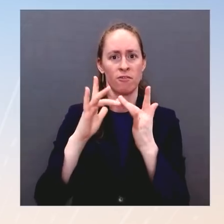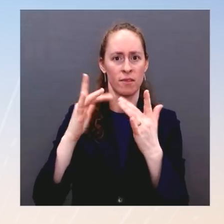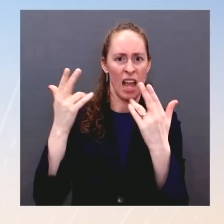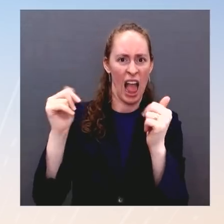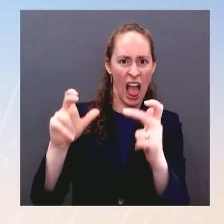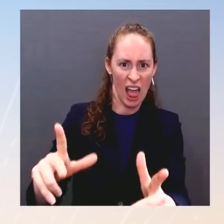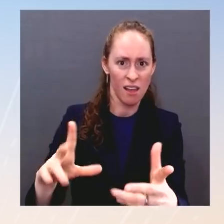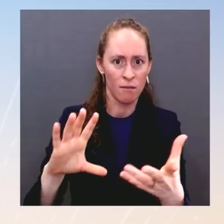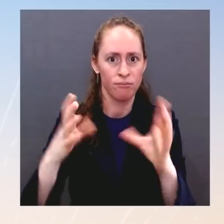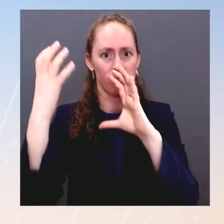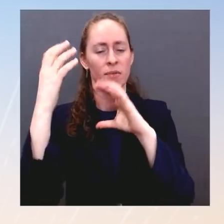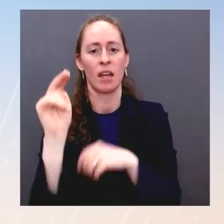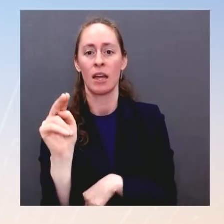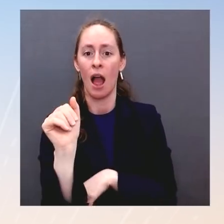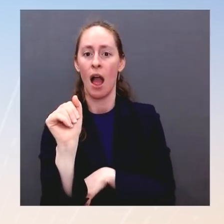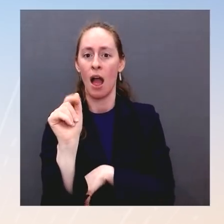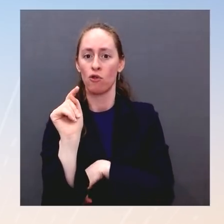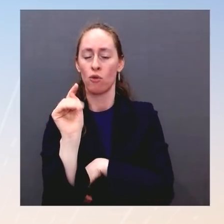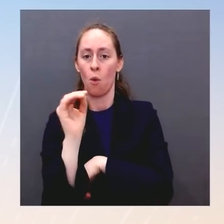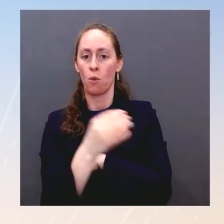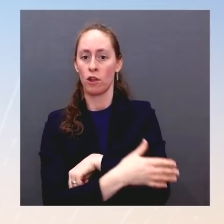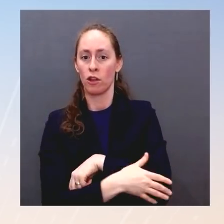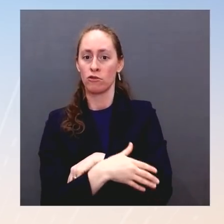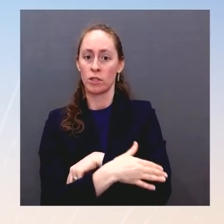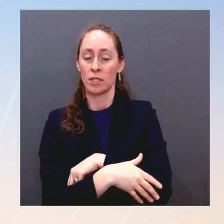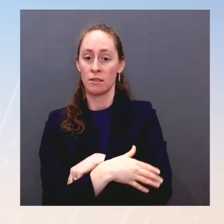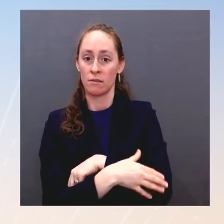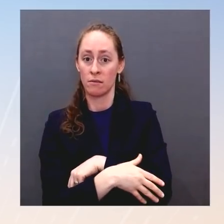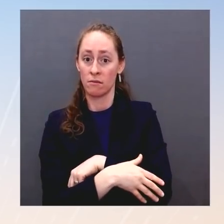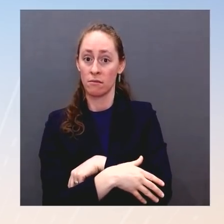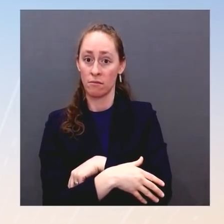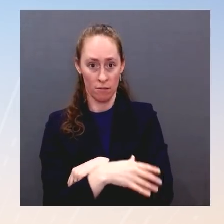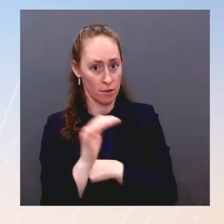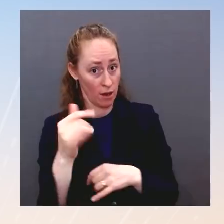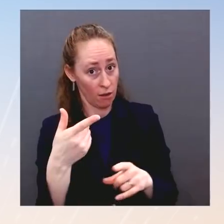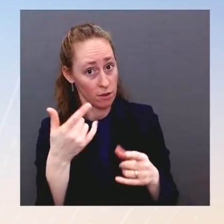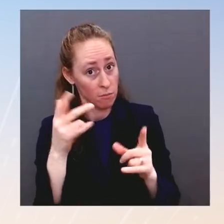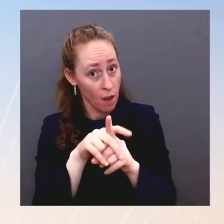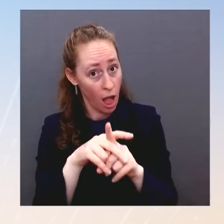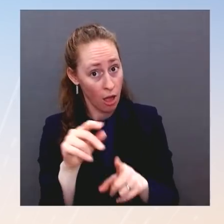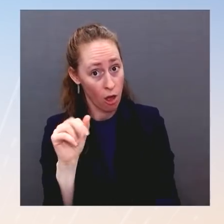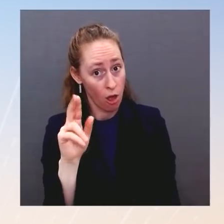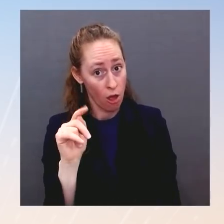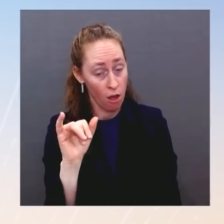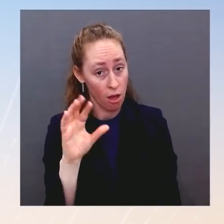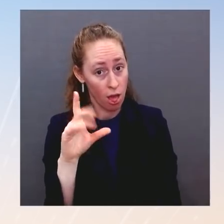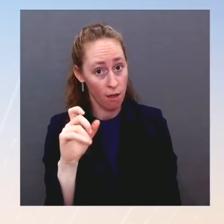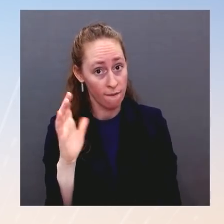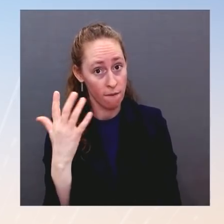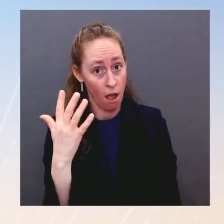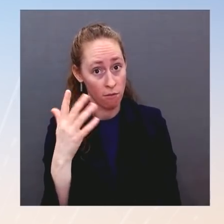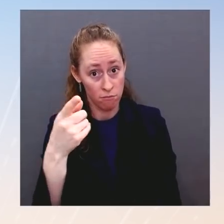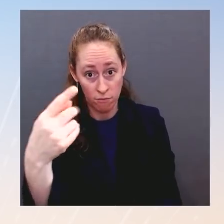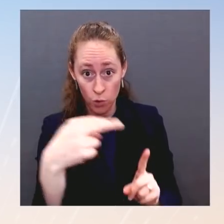Is that the view of the United States also, that a cyberattack on NATO -- Ms. Psaki: Yeah, I answered this yesterday, and I said that it would be up to NATO members